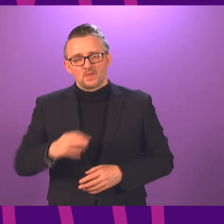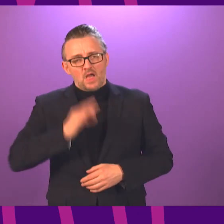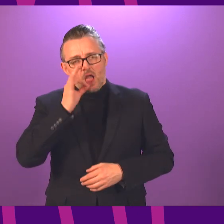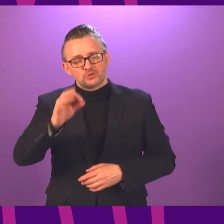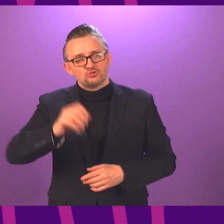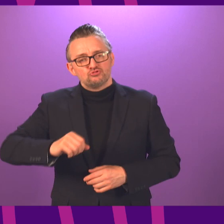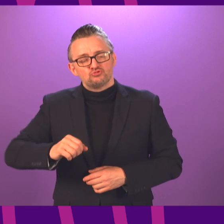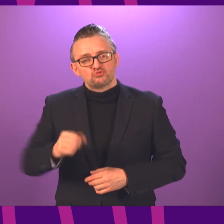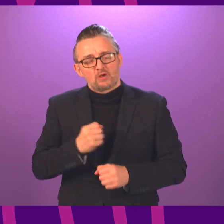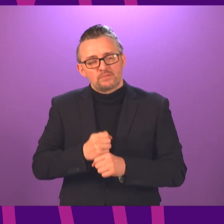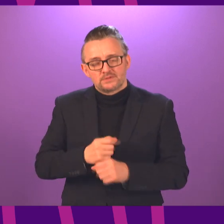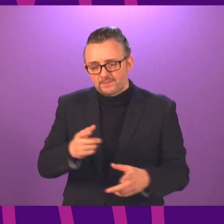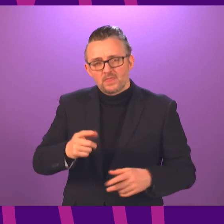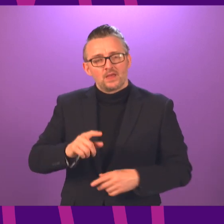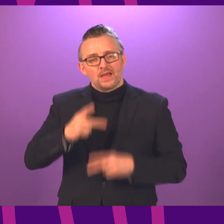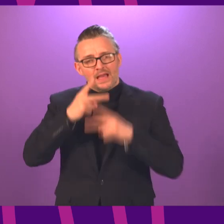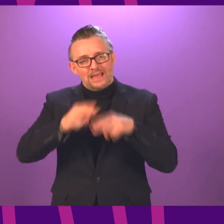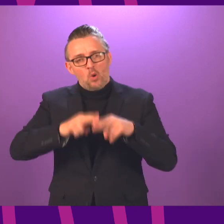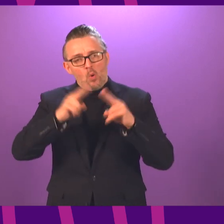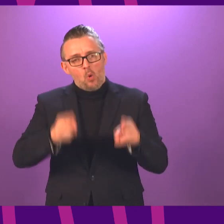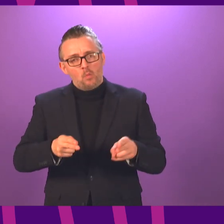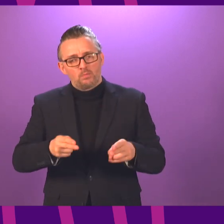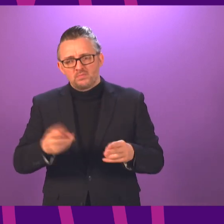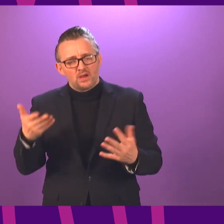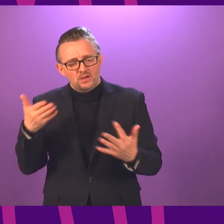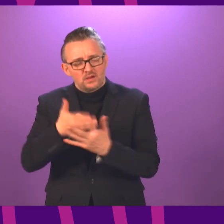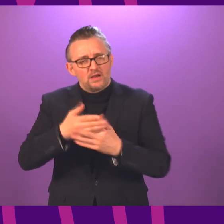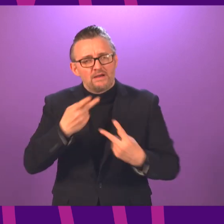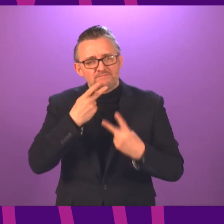care home residents and their families will have access to visits, given that that will